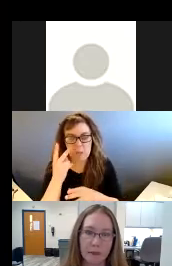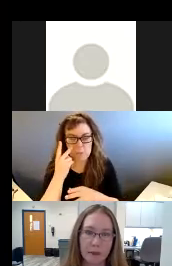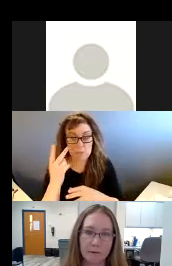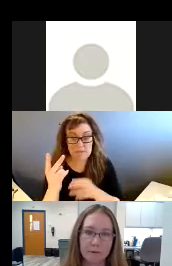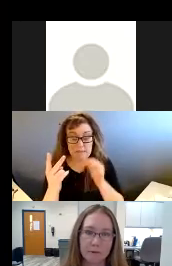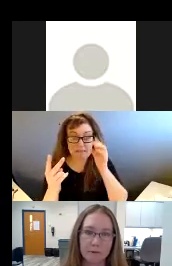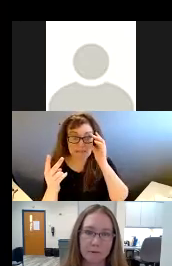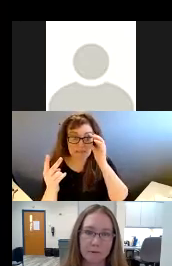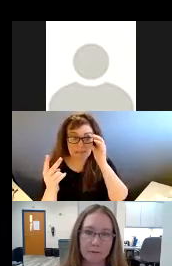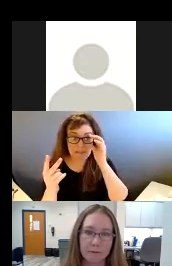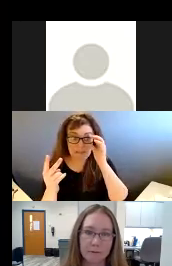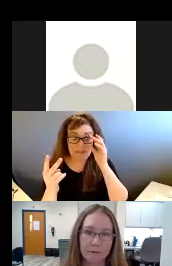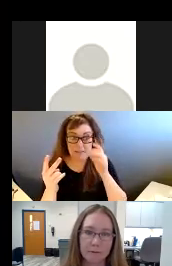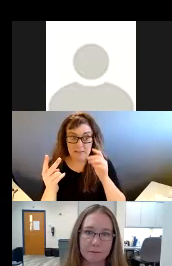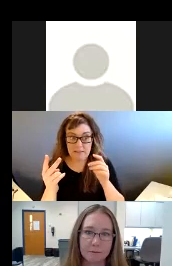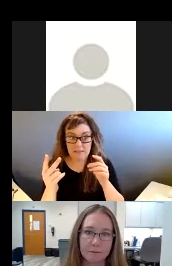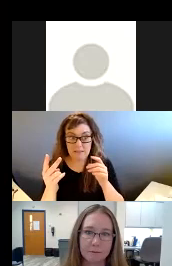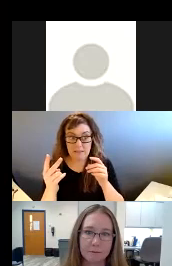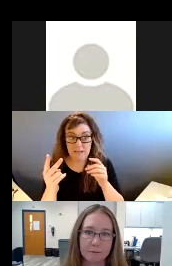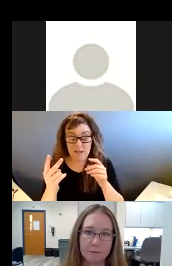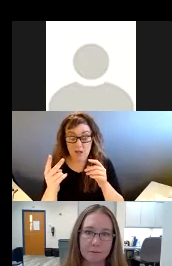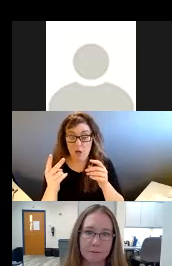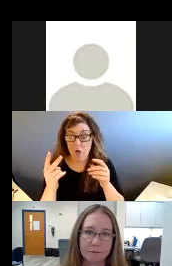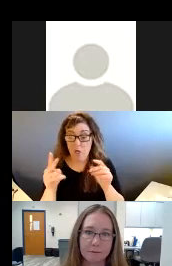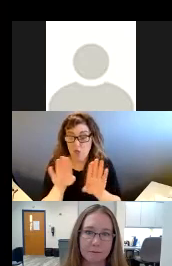THEY ENDED UP TAKING OUT THAT EXTRA WALL AROUND THE TOILET SPACE.